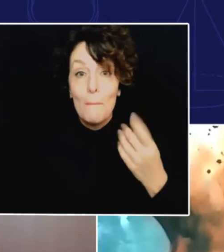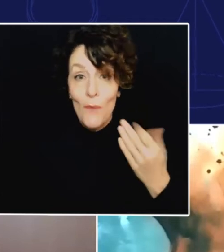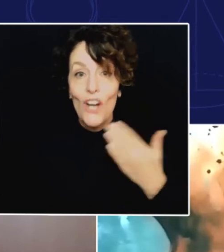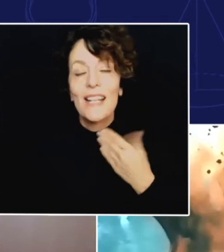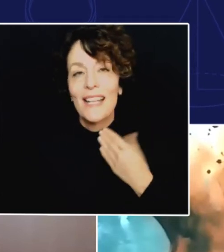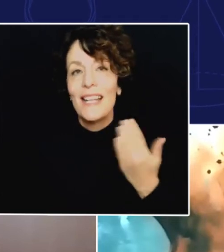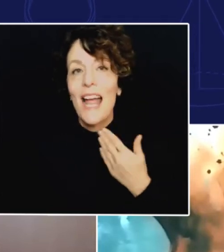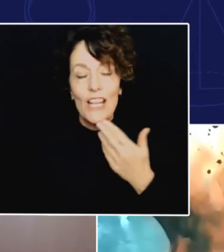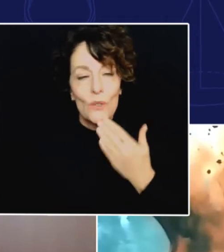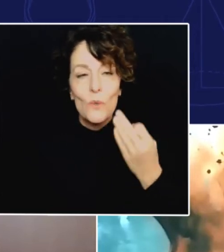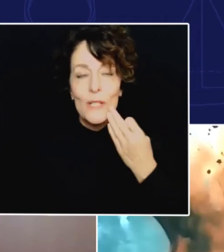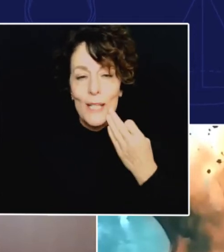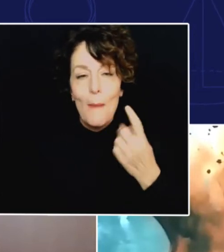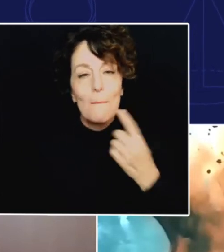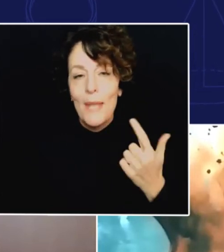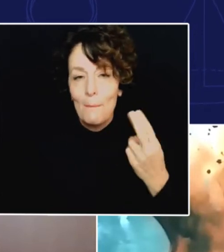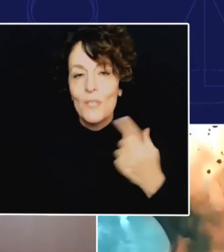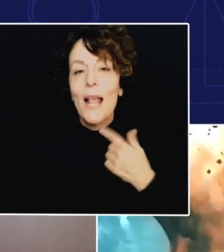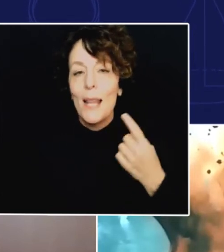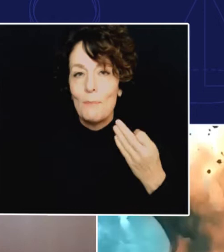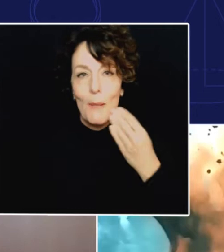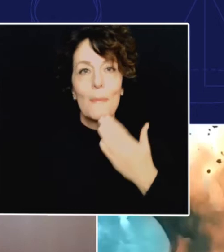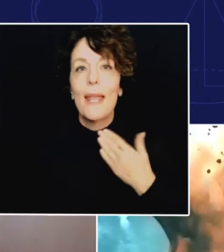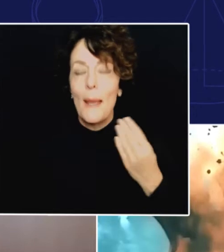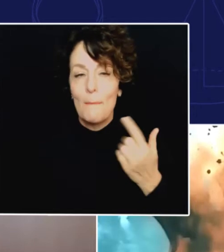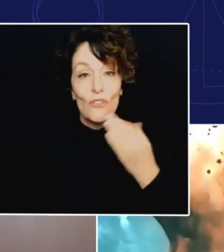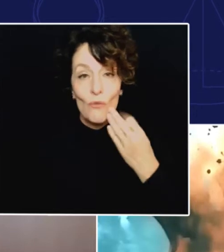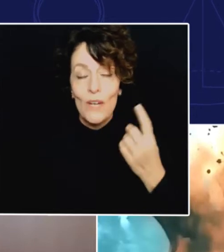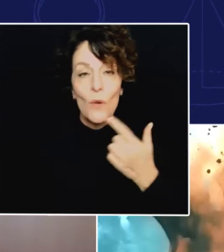So I actually get to see people's lips and be able to read when we go back to work.